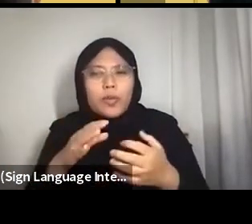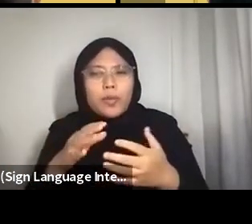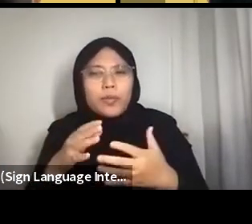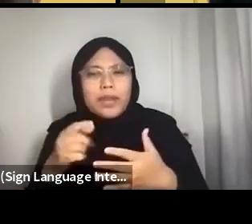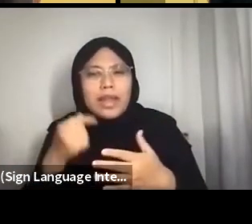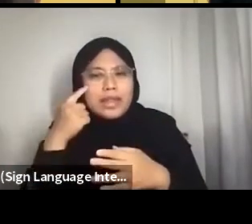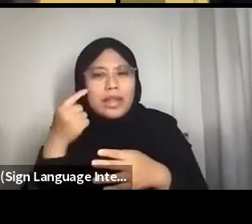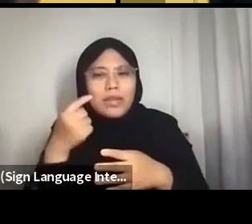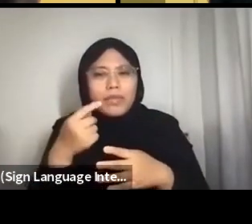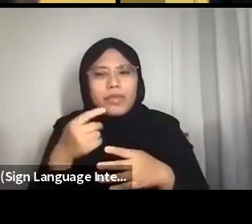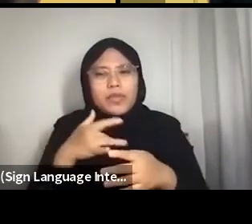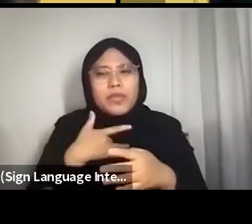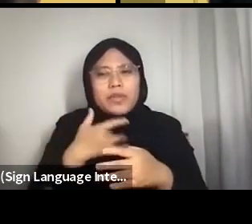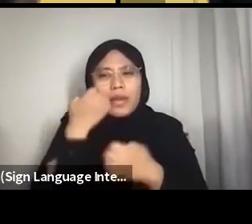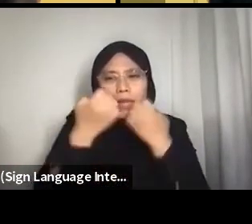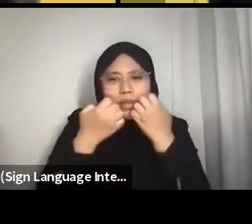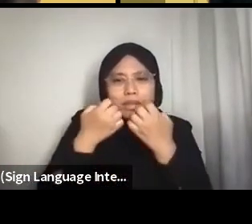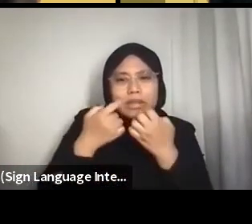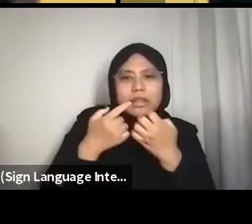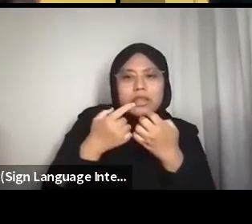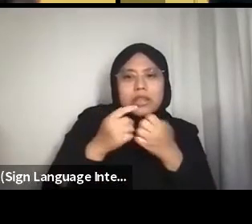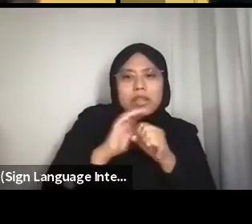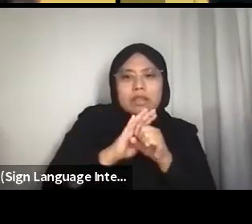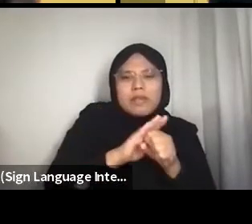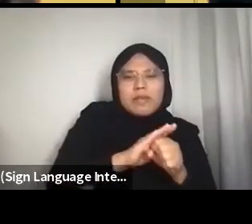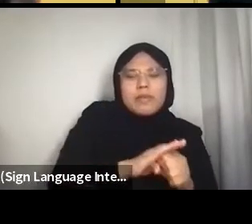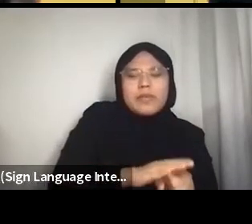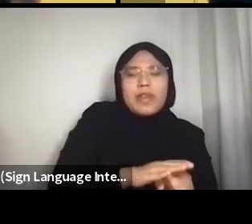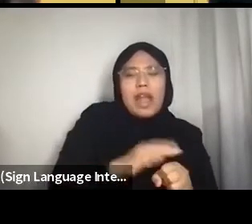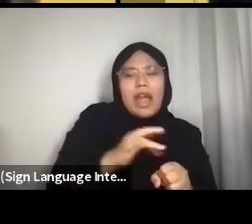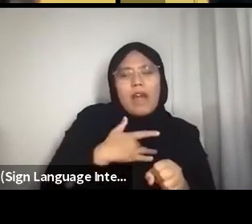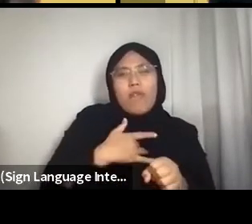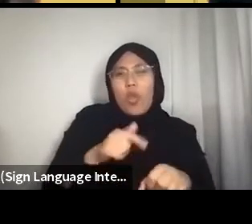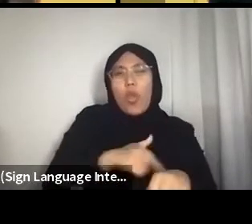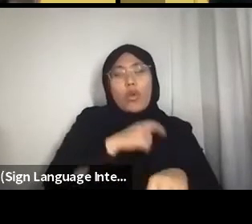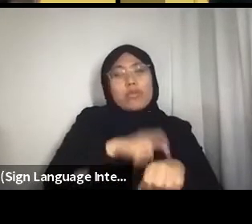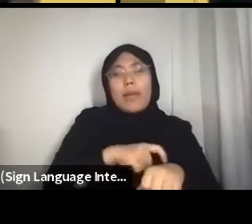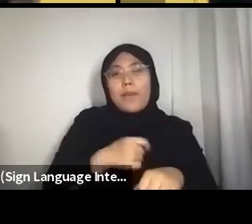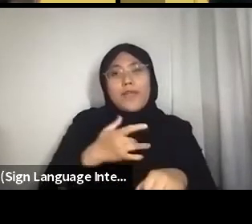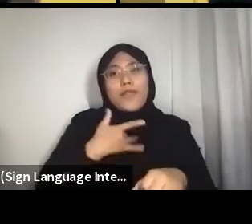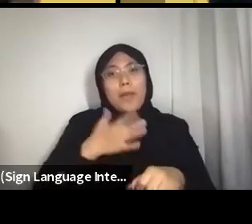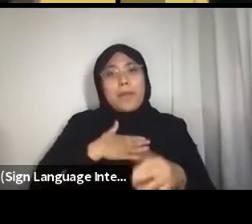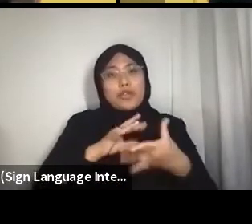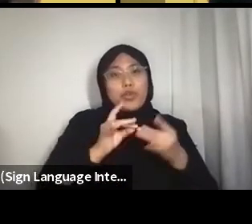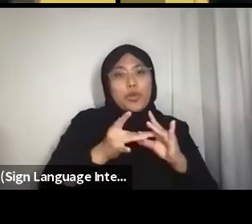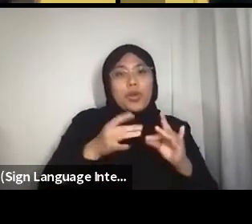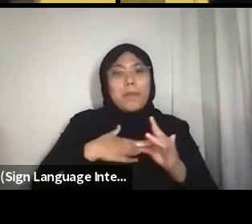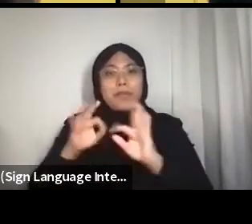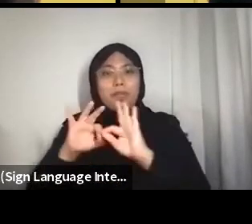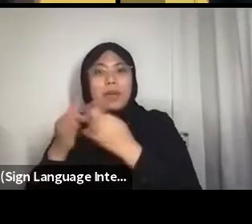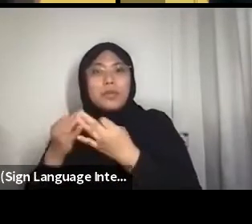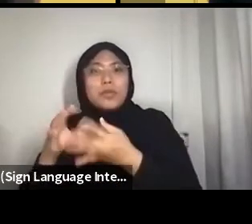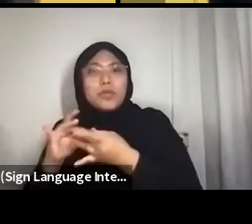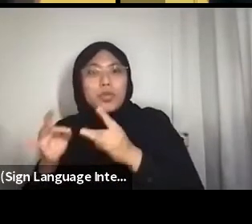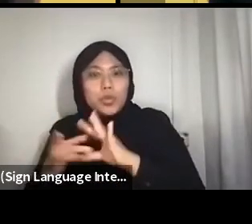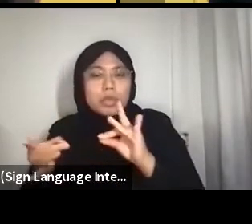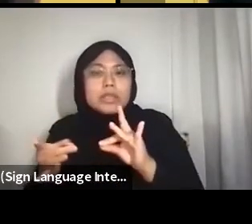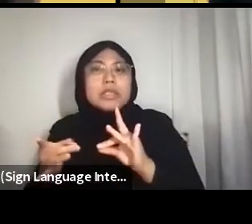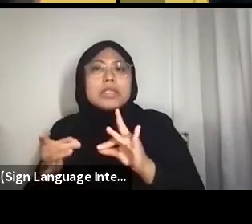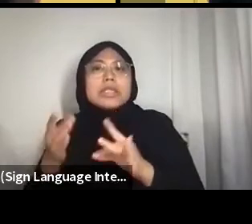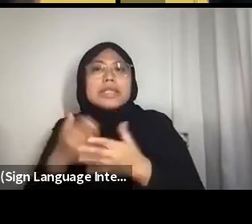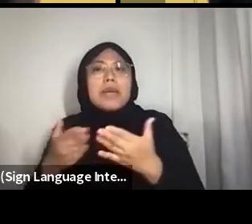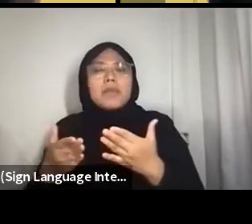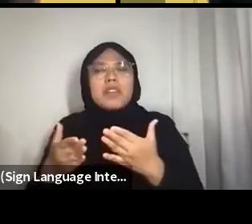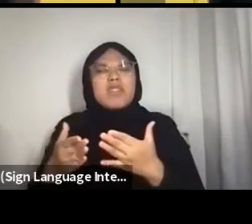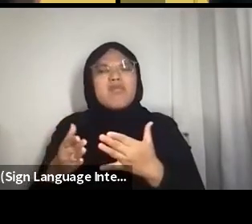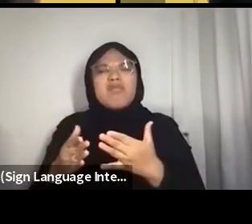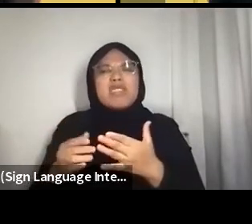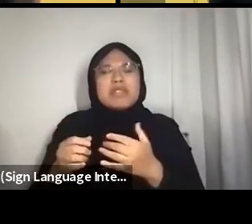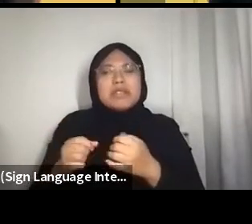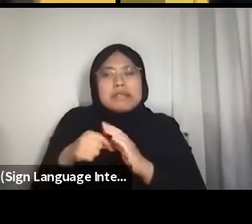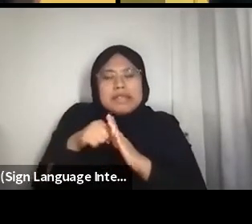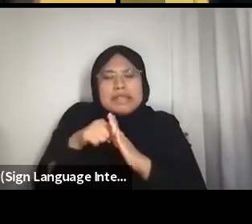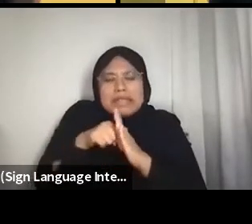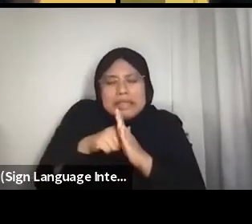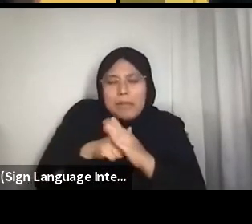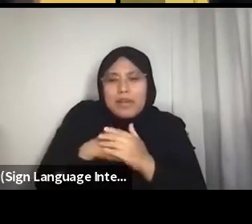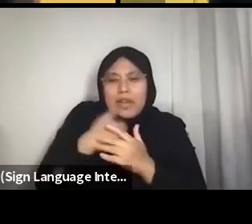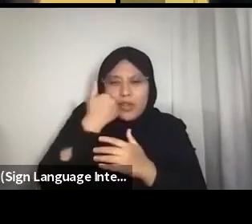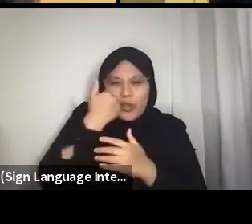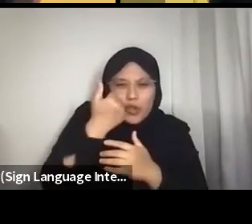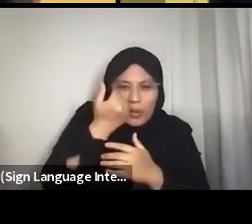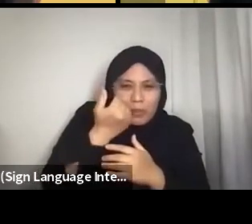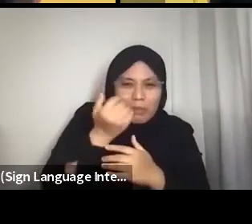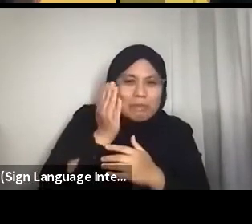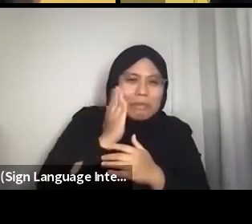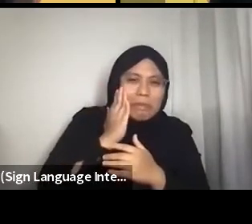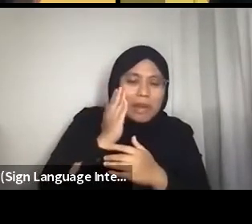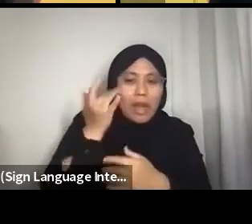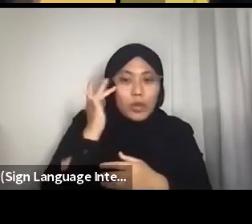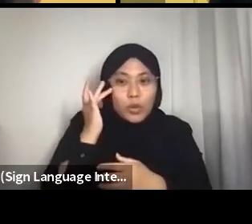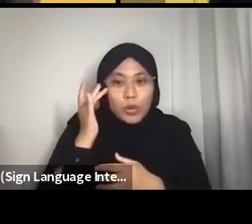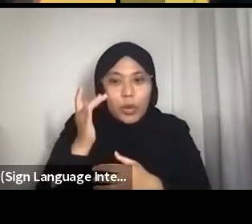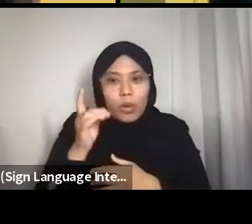For the longest time, I felt that my story, and my family’s story, were something to be deeply ashamed of. I don’t know where or how that came about.